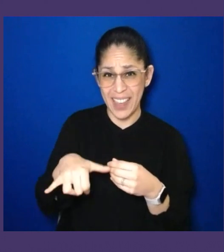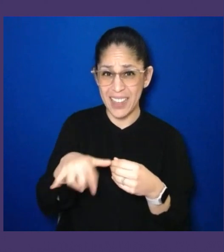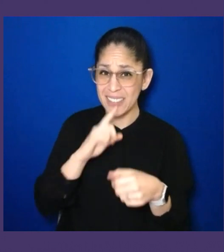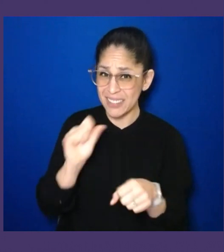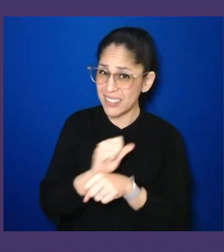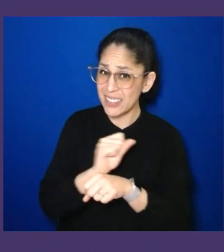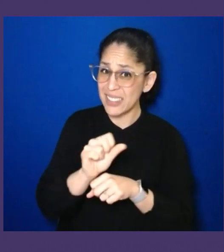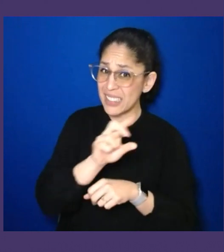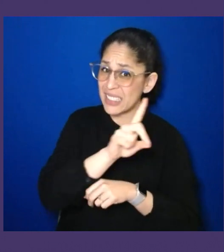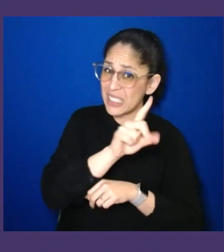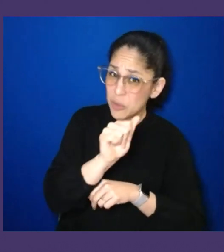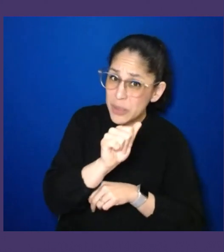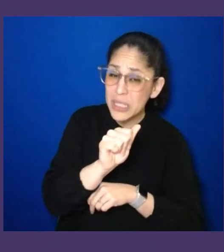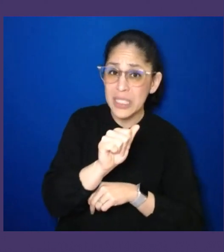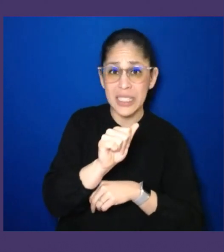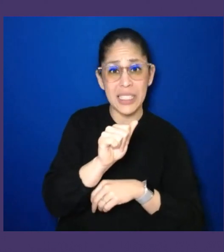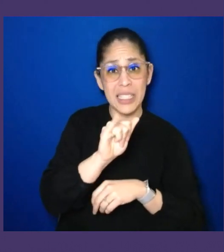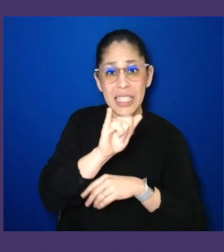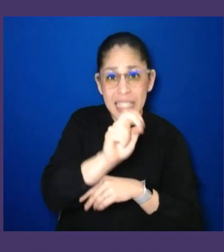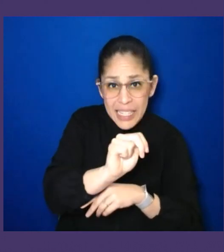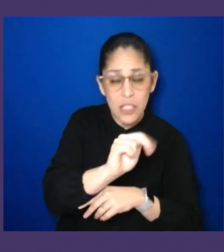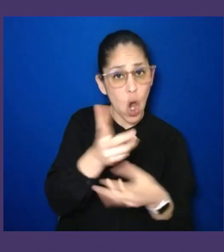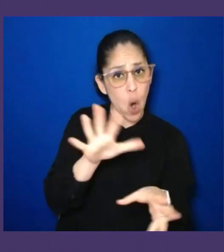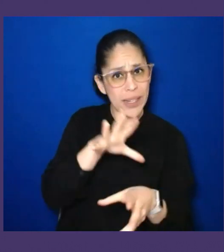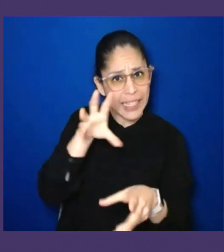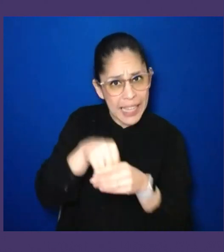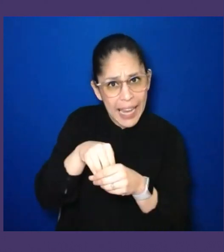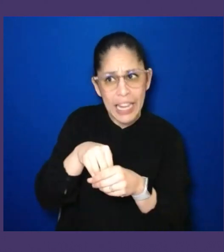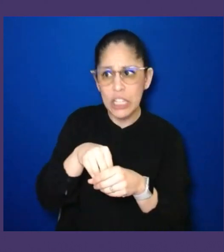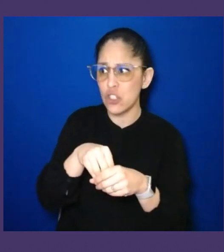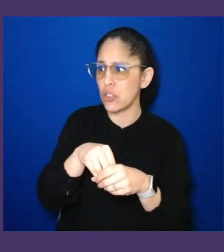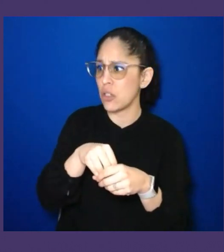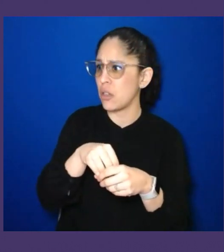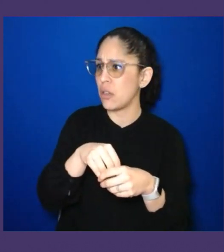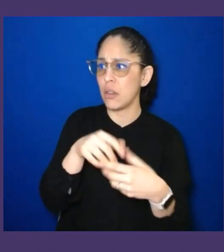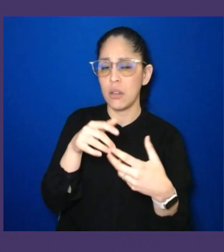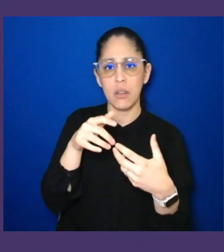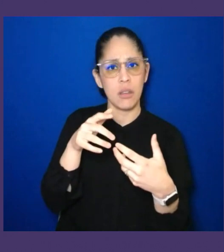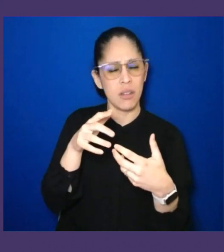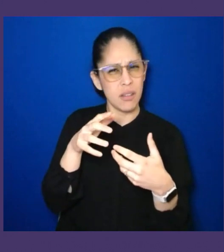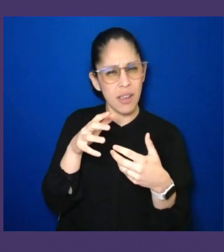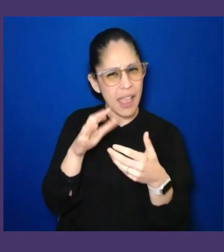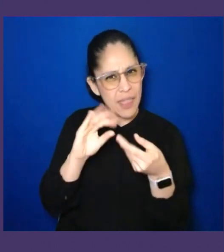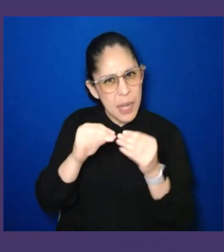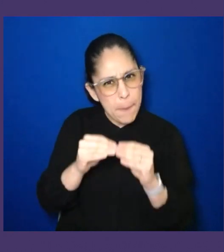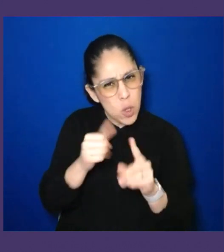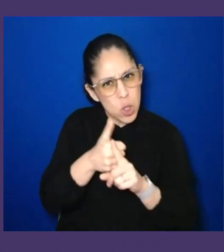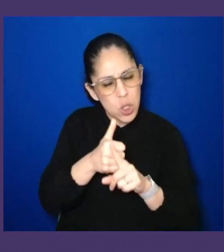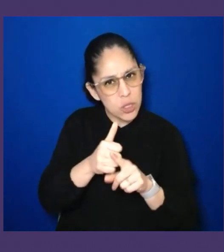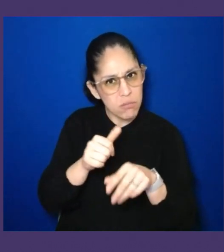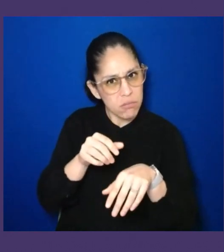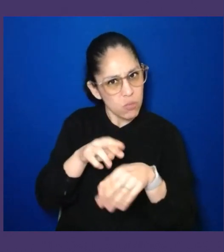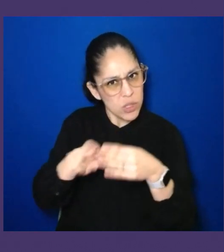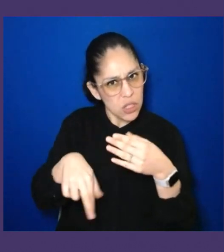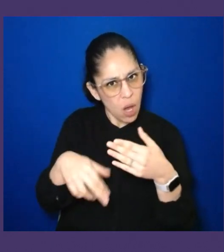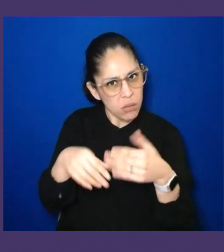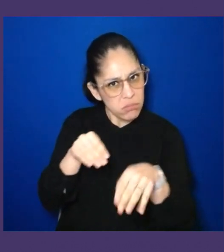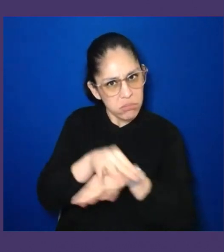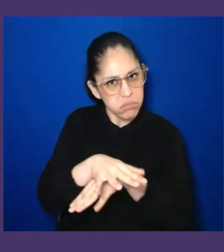engaged in and how are its members reacting that issue? Reid Jewett Smith: Yeah. That's a great question.